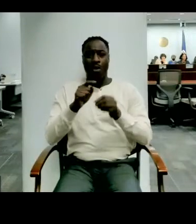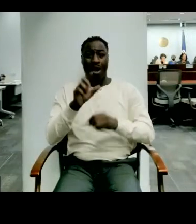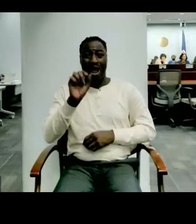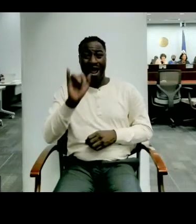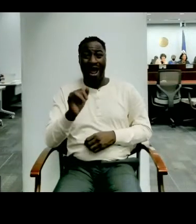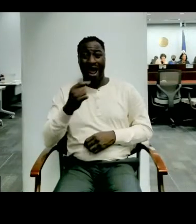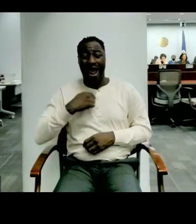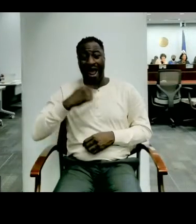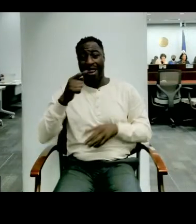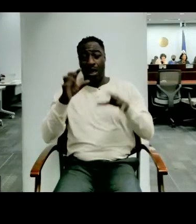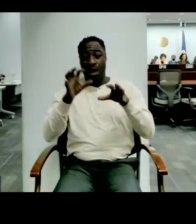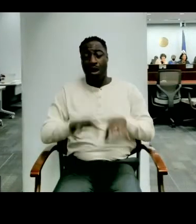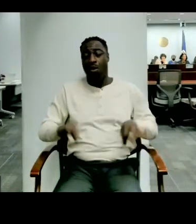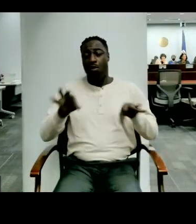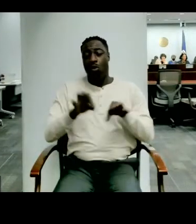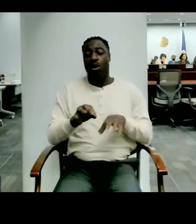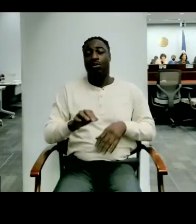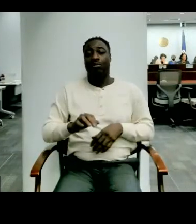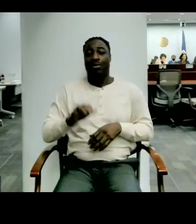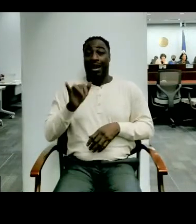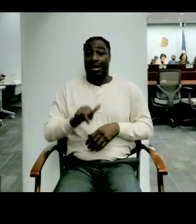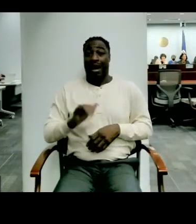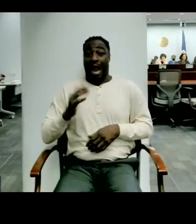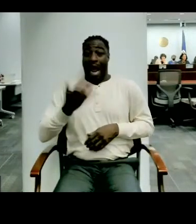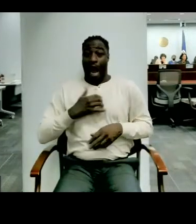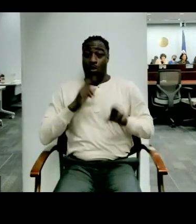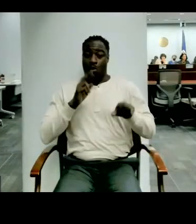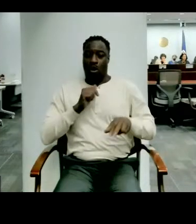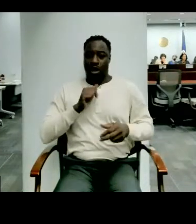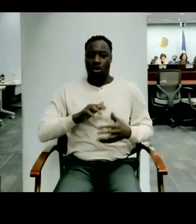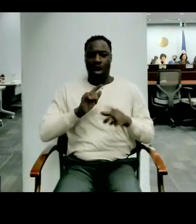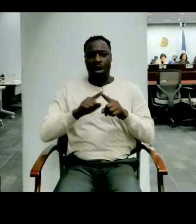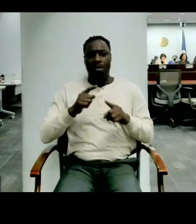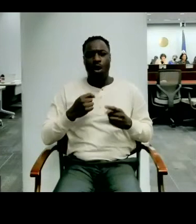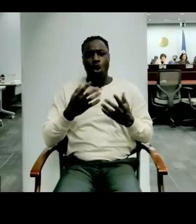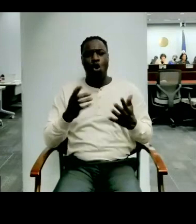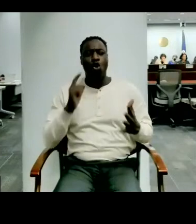think is important is not addressed by our report, but I want to recognize the EEOC.